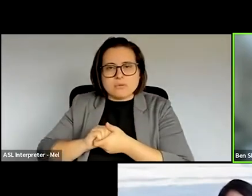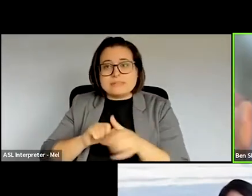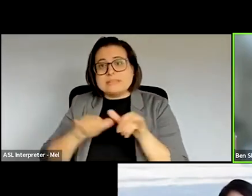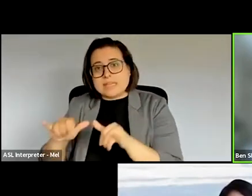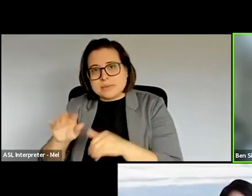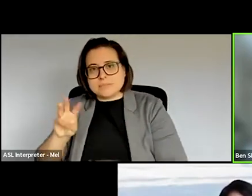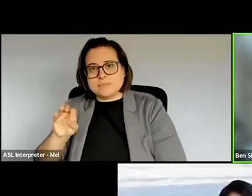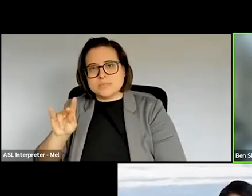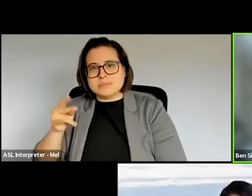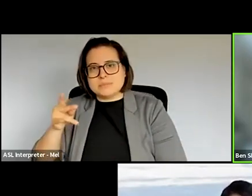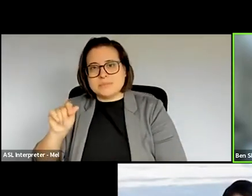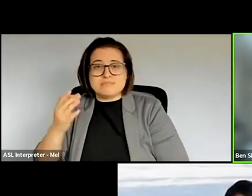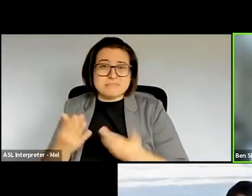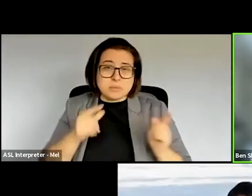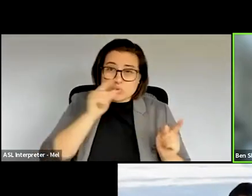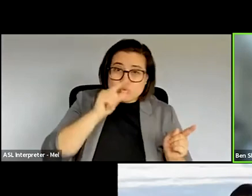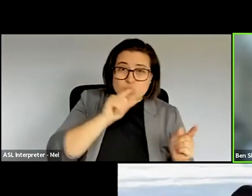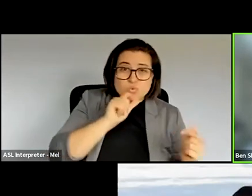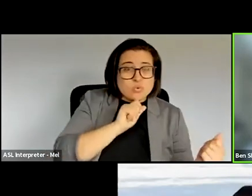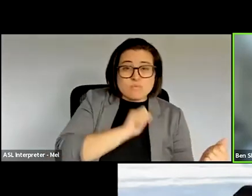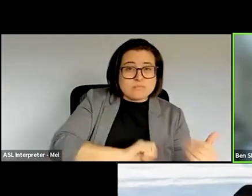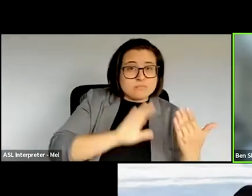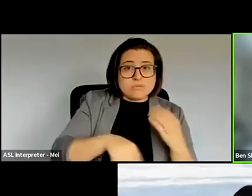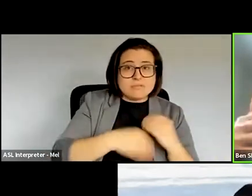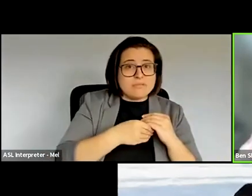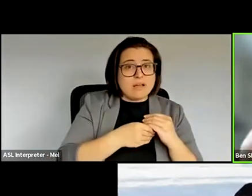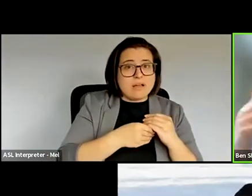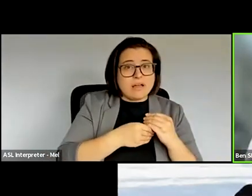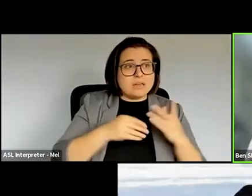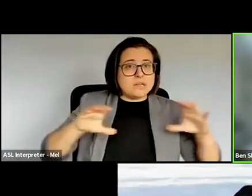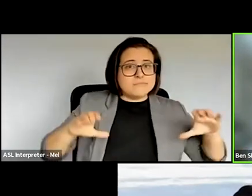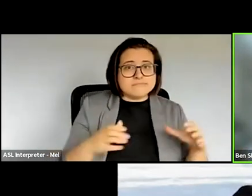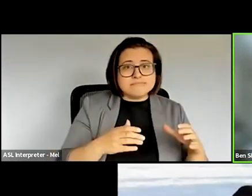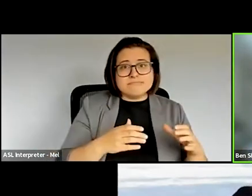use a kind of crowdsourced approach to deal with this. Not in the immediate but over the aggregate,